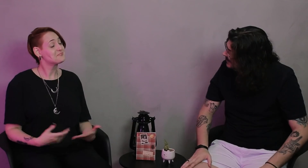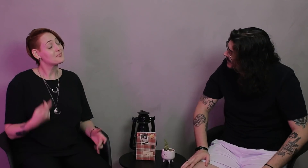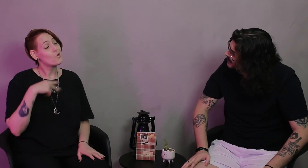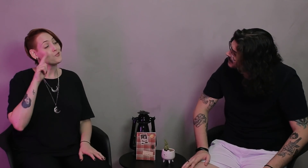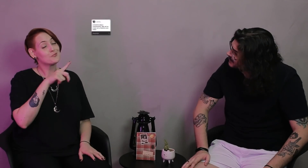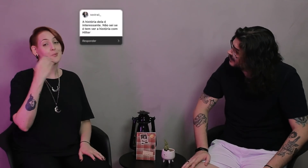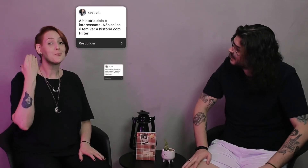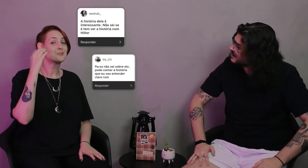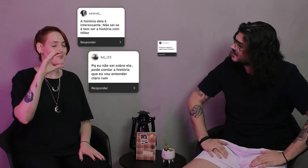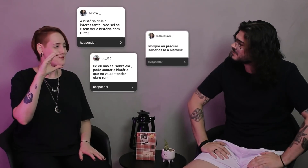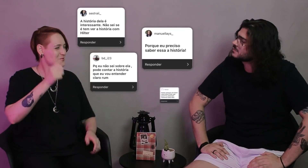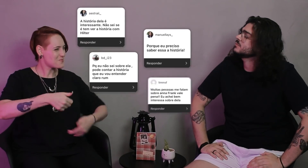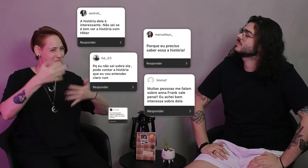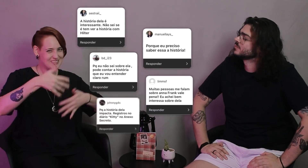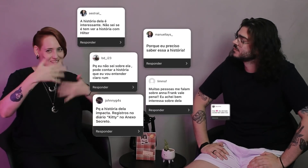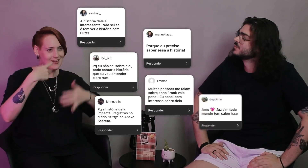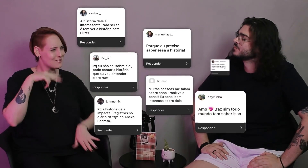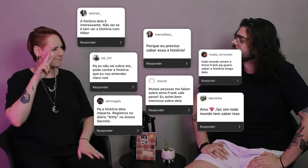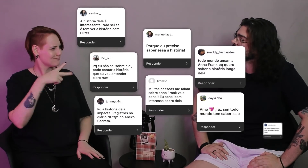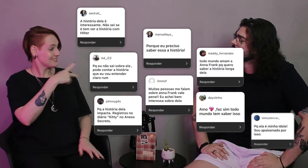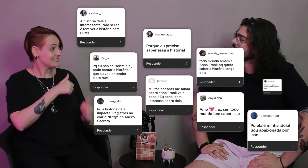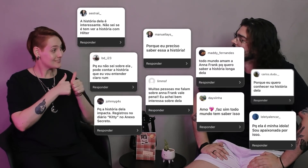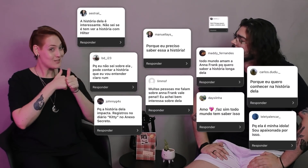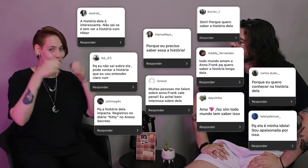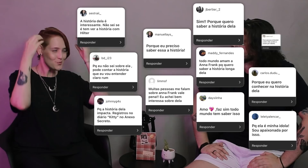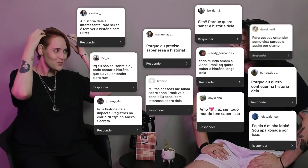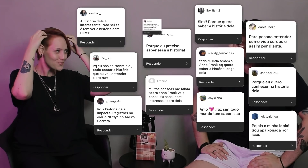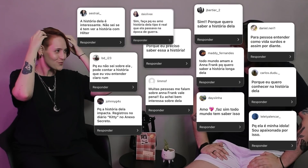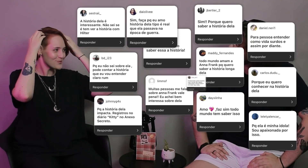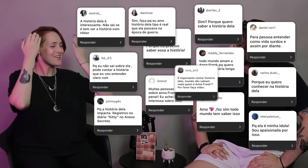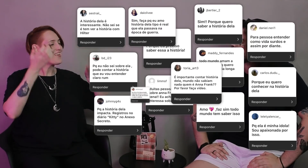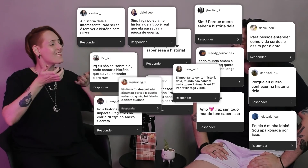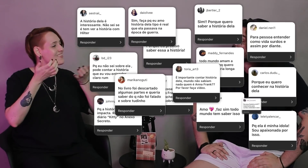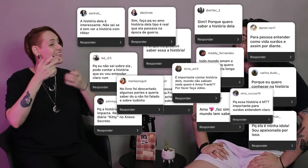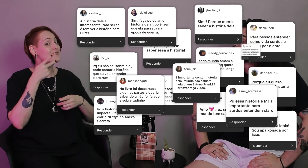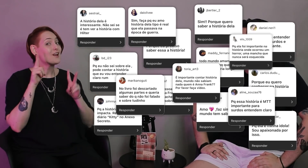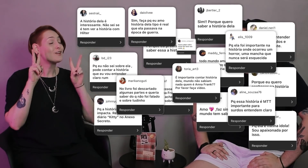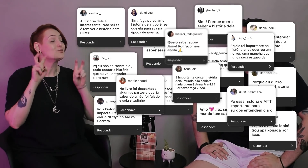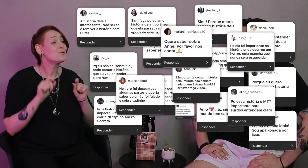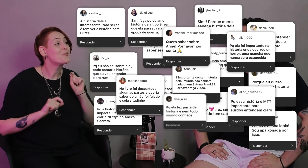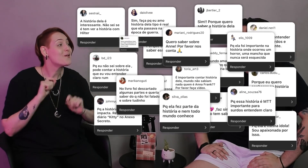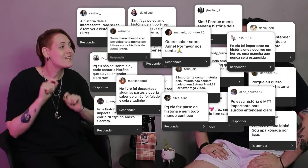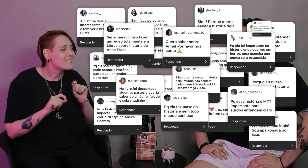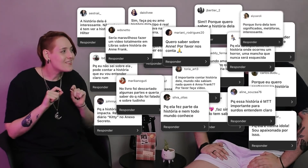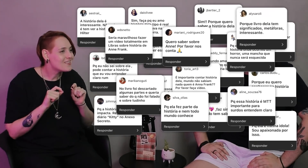I just saw in the comments that your teddy bears want us to make a video about…